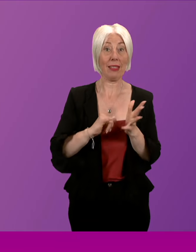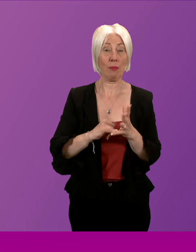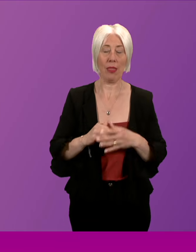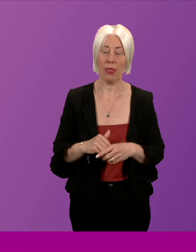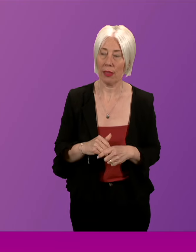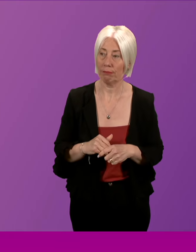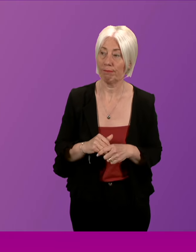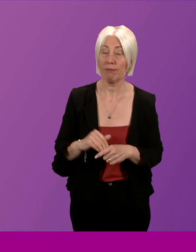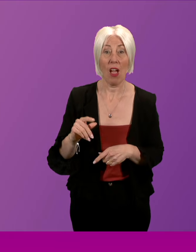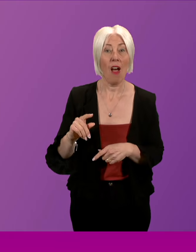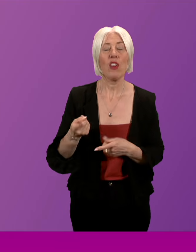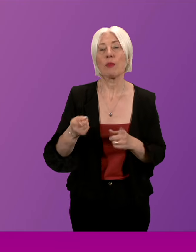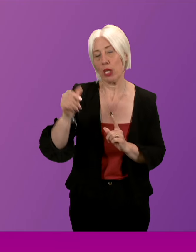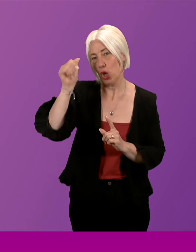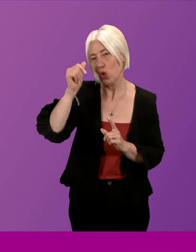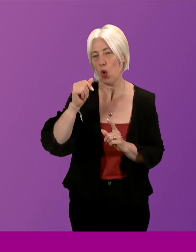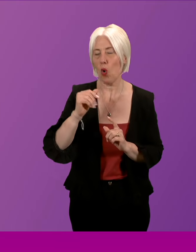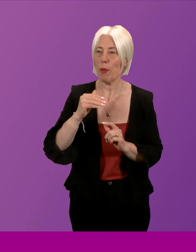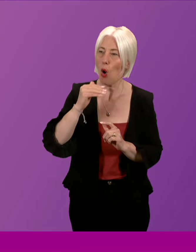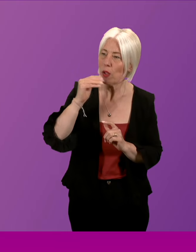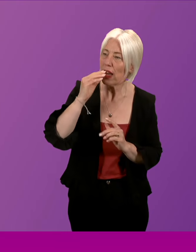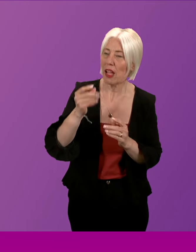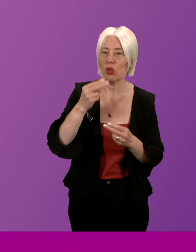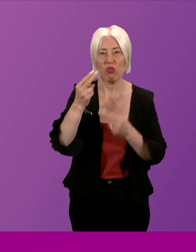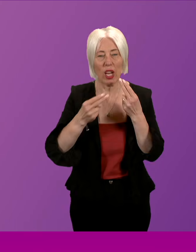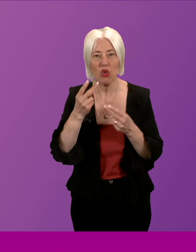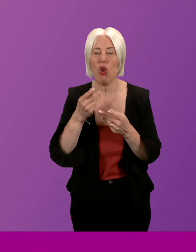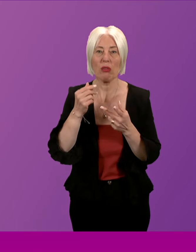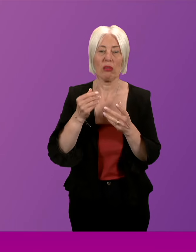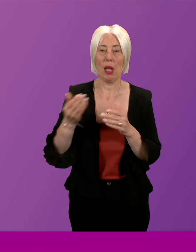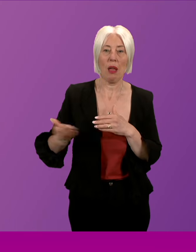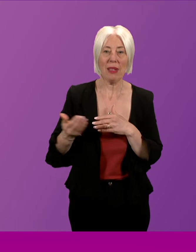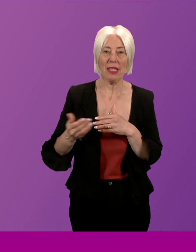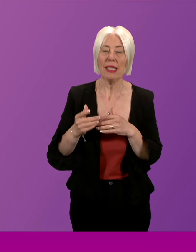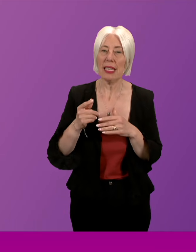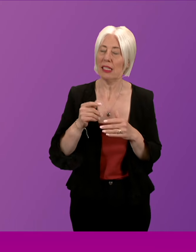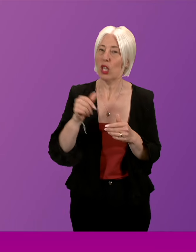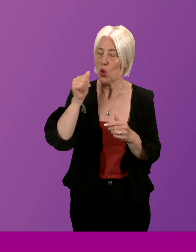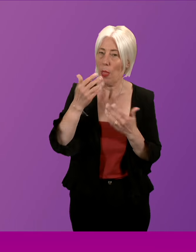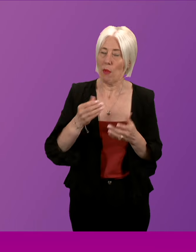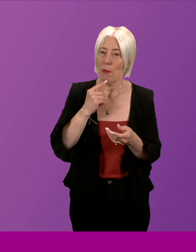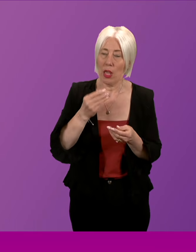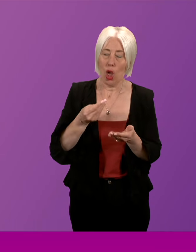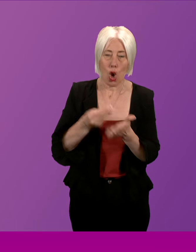The First Minister is well aware that hospitality businesses do not have their troubles to seek at the moment, with rising input costs on all fronts. However,